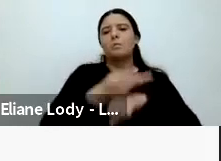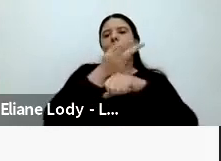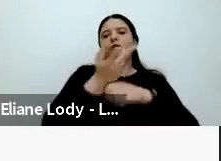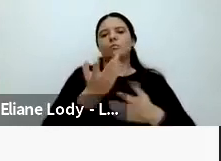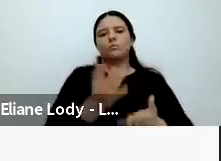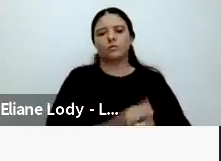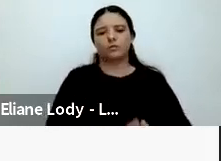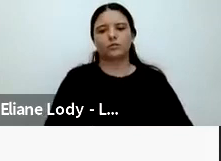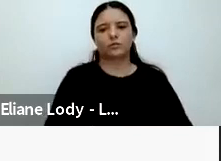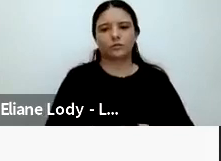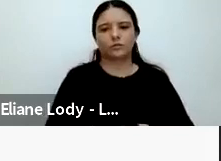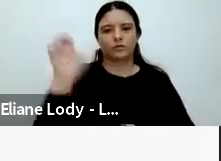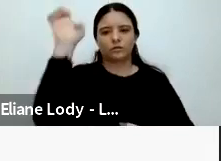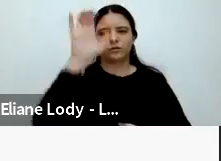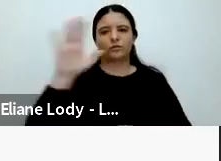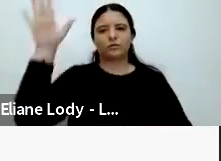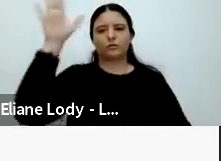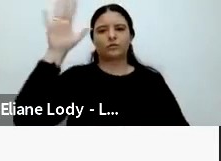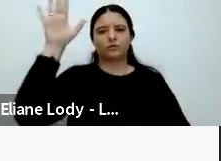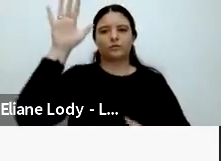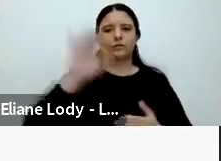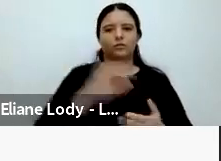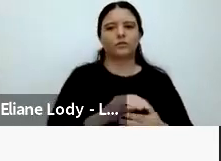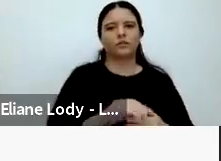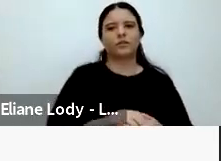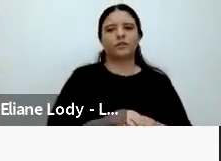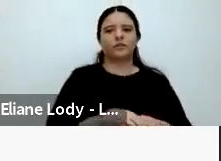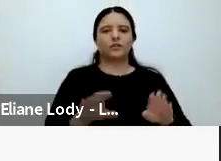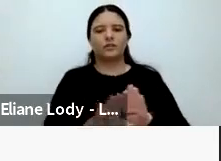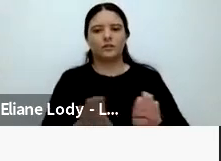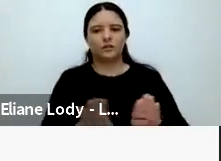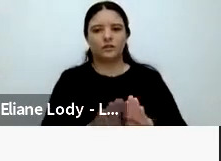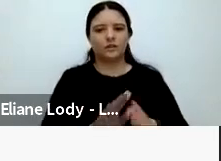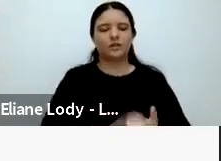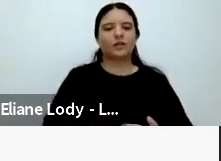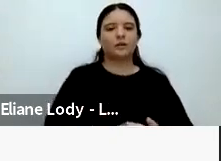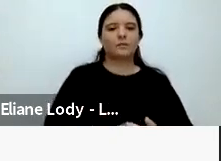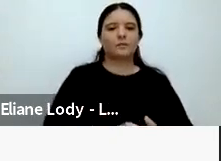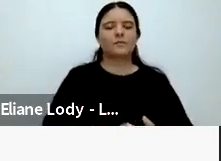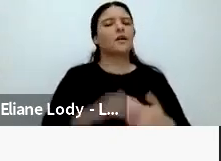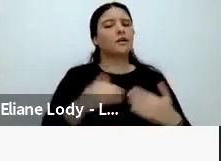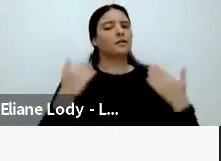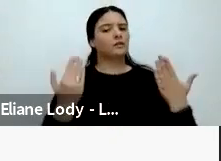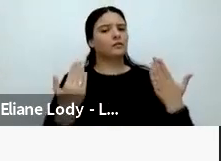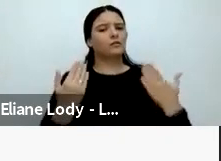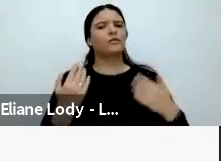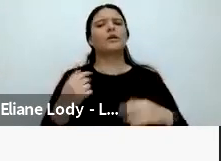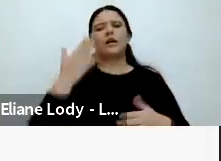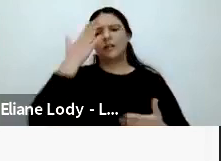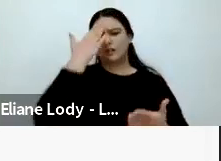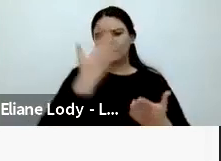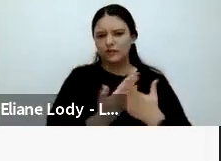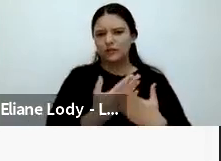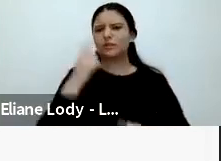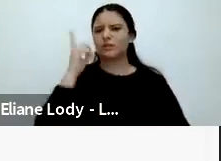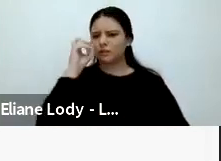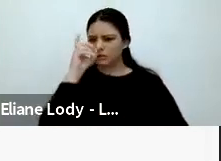Western culture, especially over the native people. and then the people that they answer then the people that they enslaved. And it And it's just hard to. believe believe that it that it